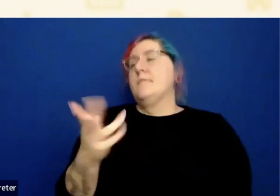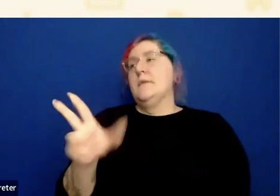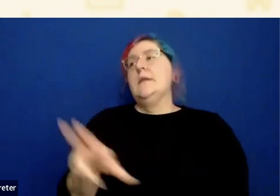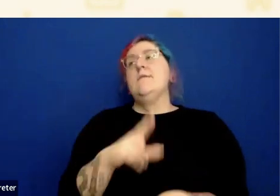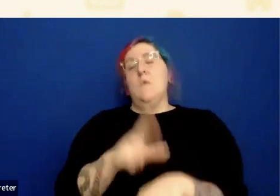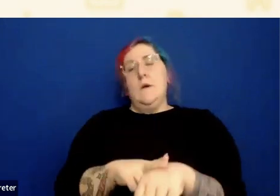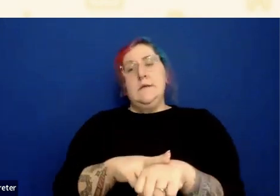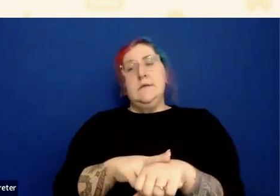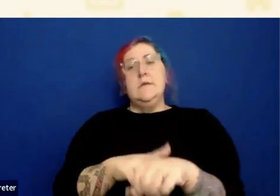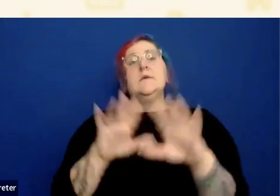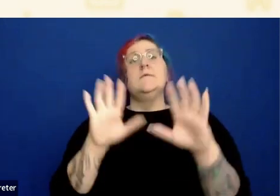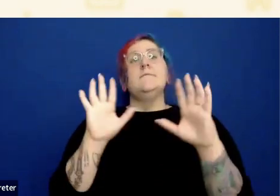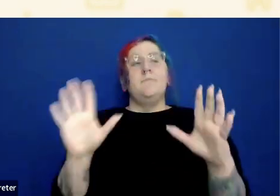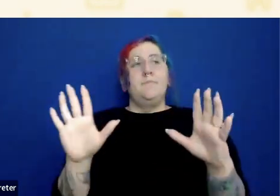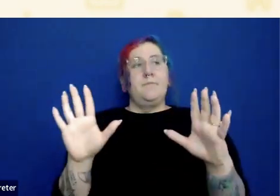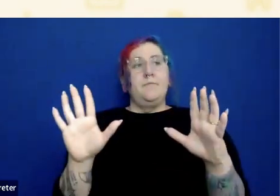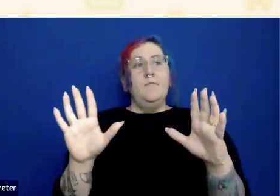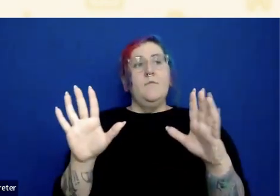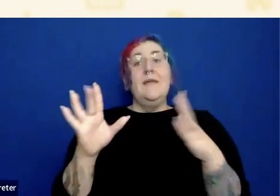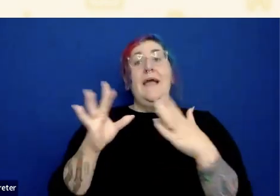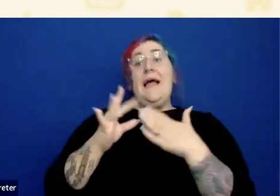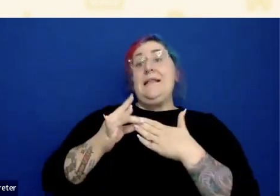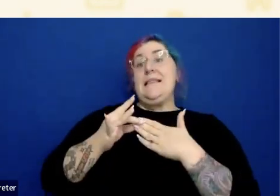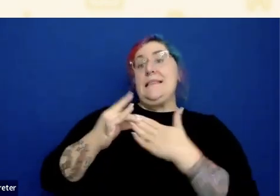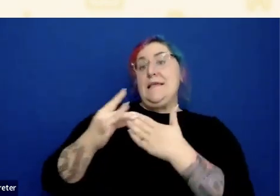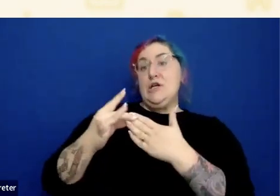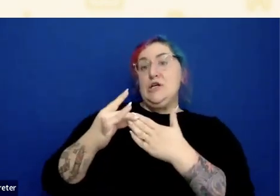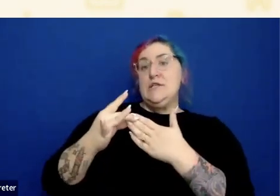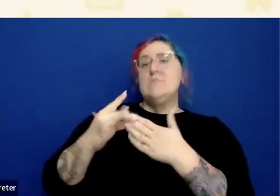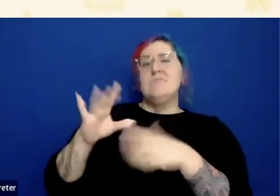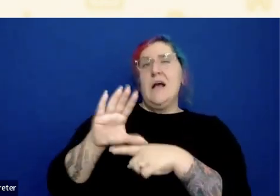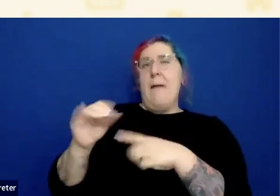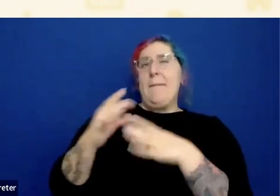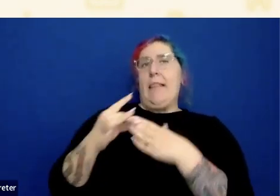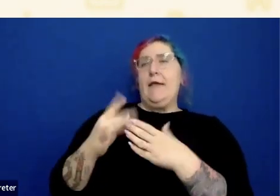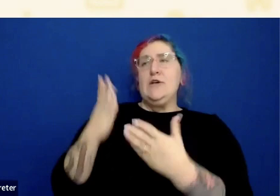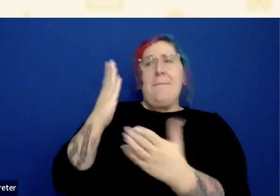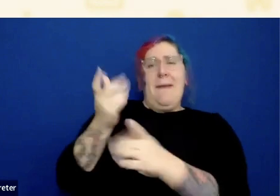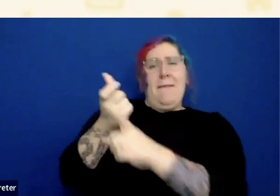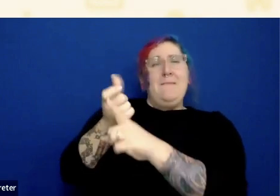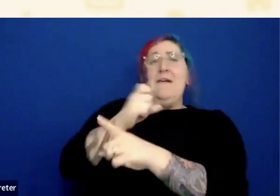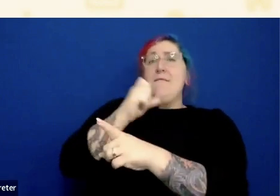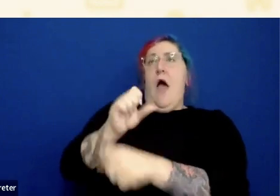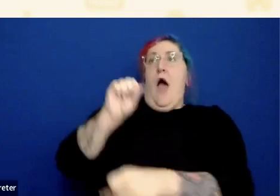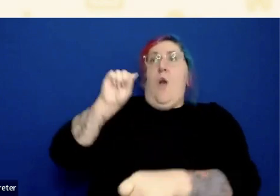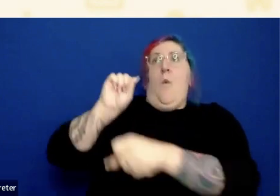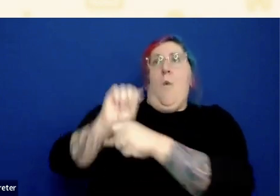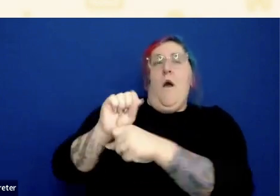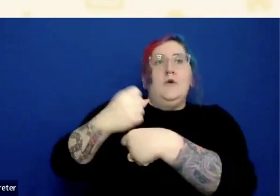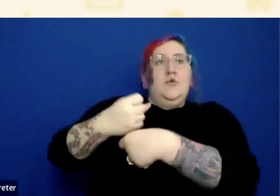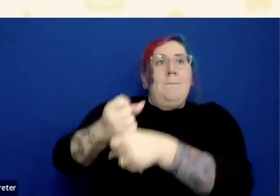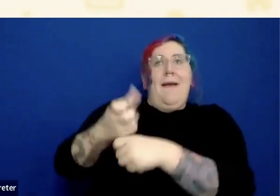While the leadership may not be directly doing the accessibility or directly managing the accessibility,